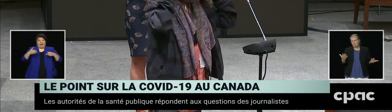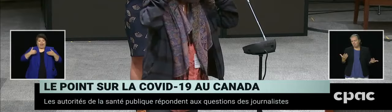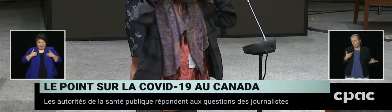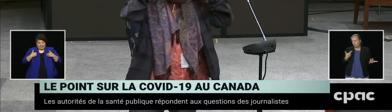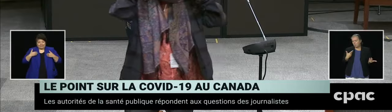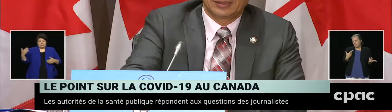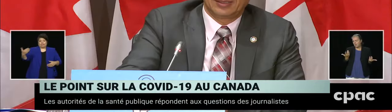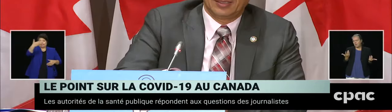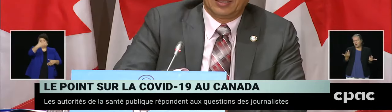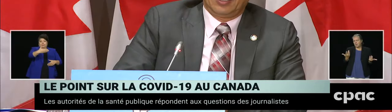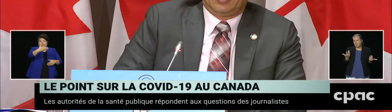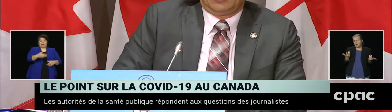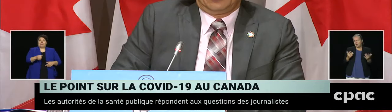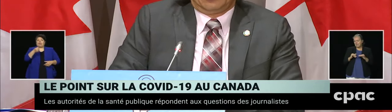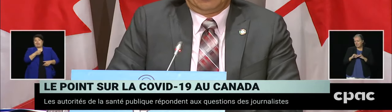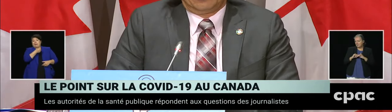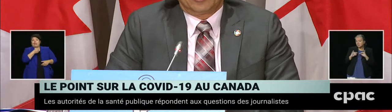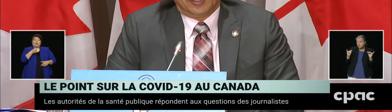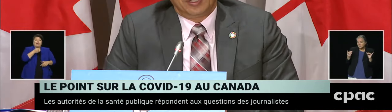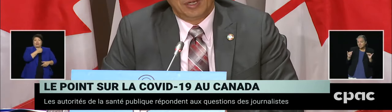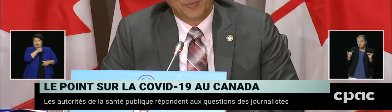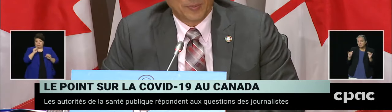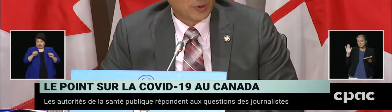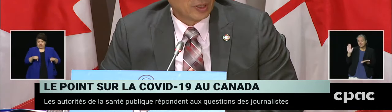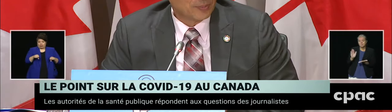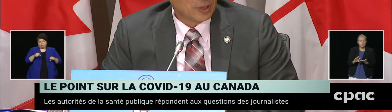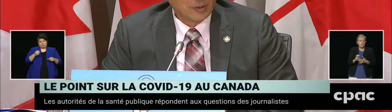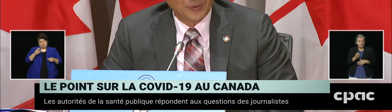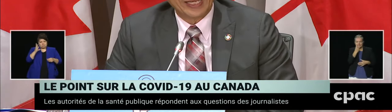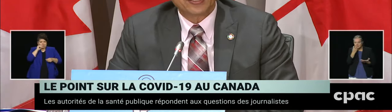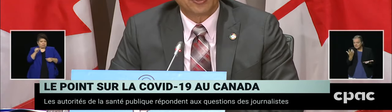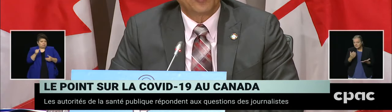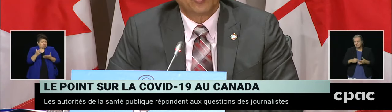THE SINGER.